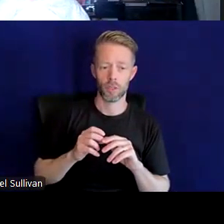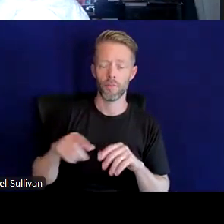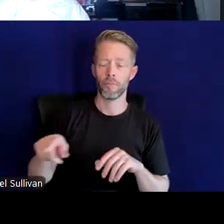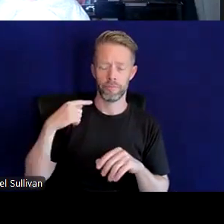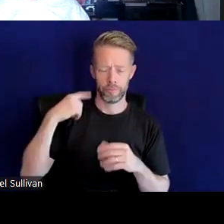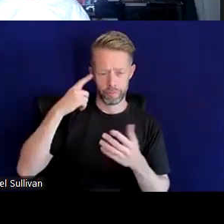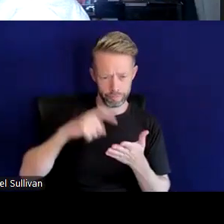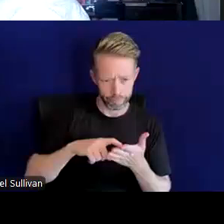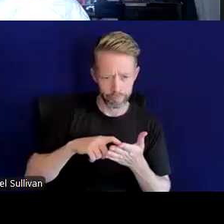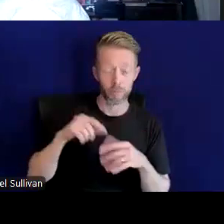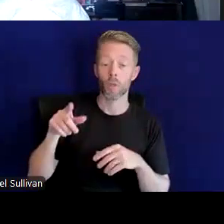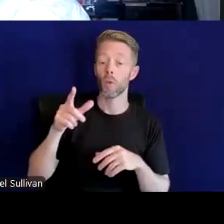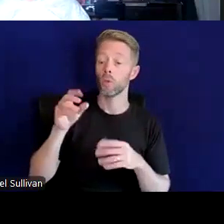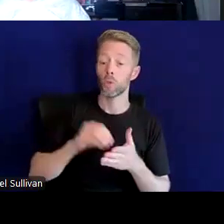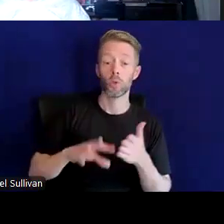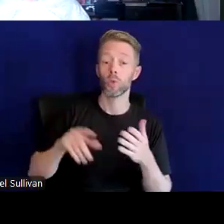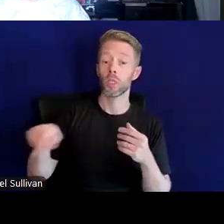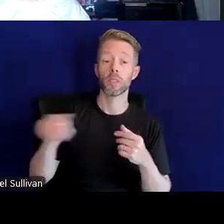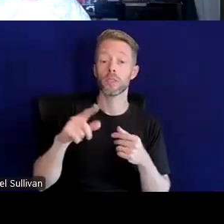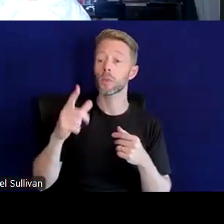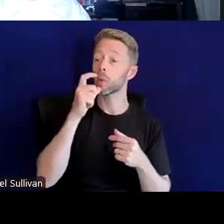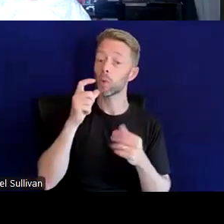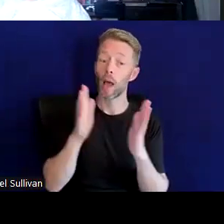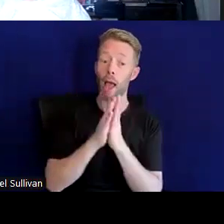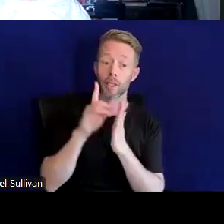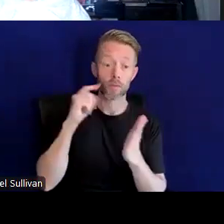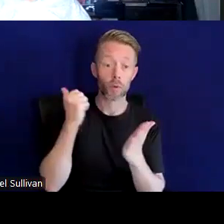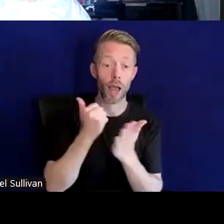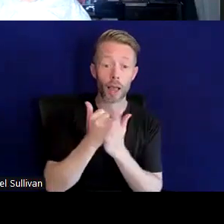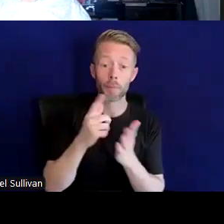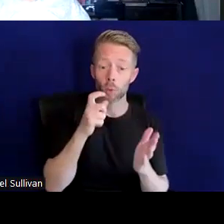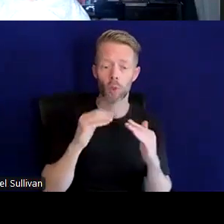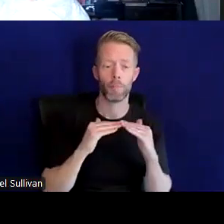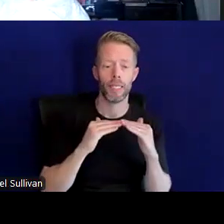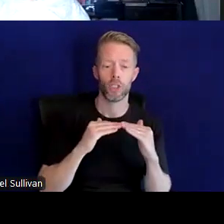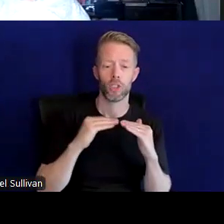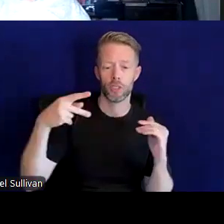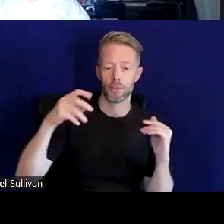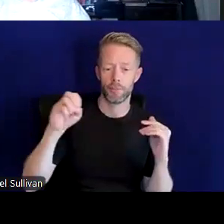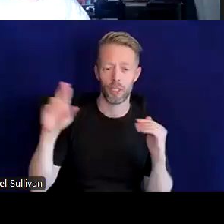the students look for? They look for peers. Peers are great